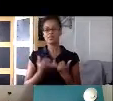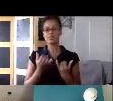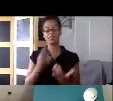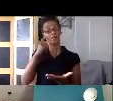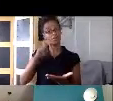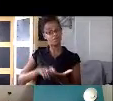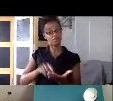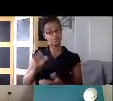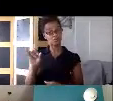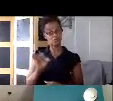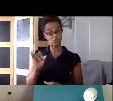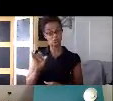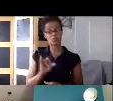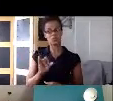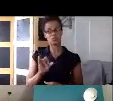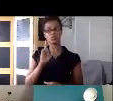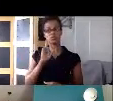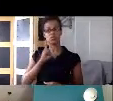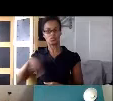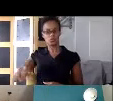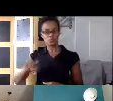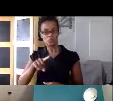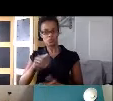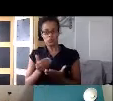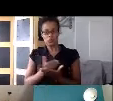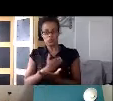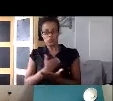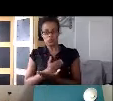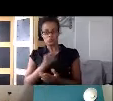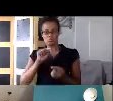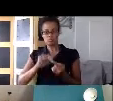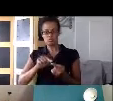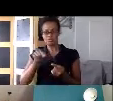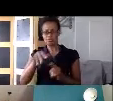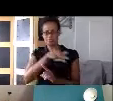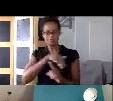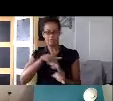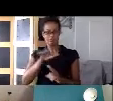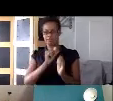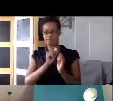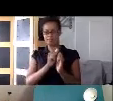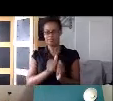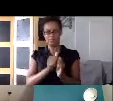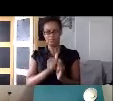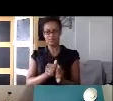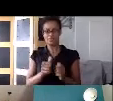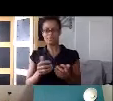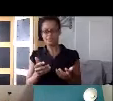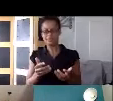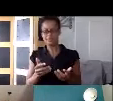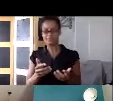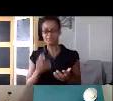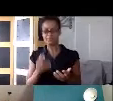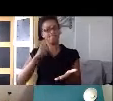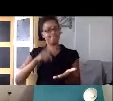as well as we are new to the space together. I just wanted to just say that.